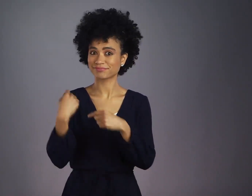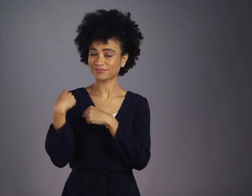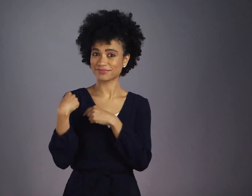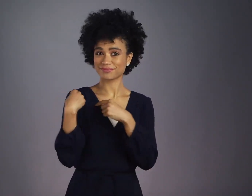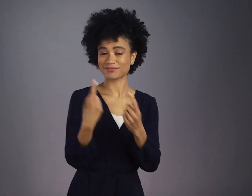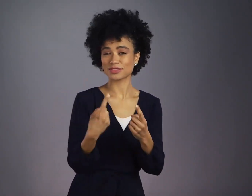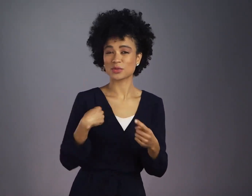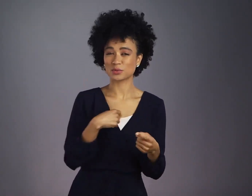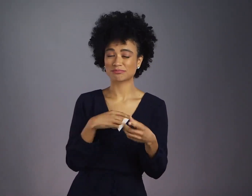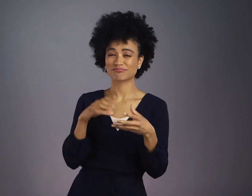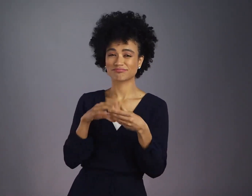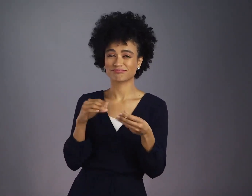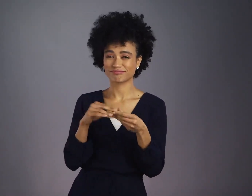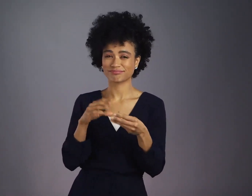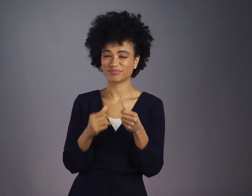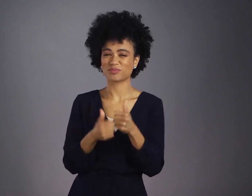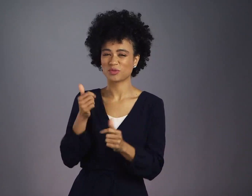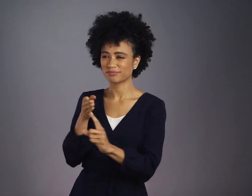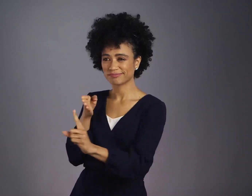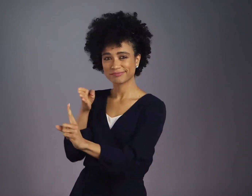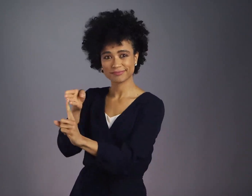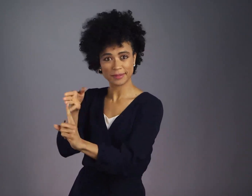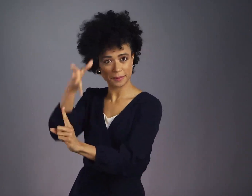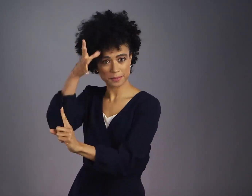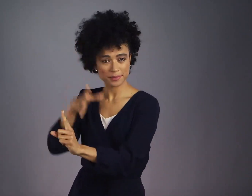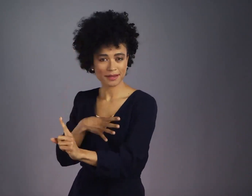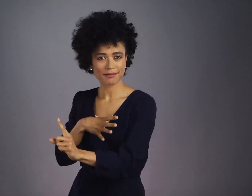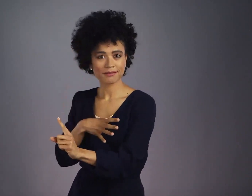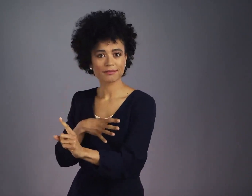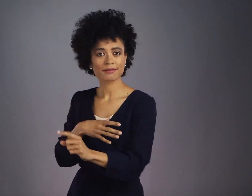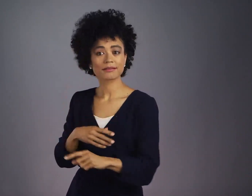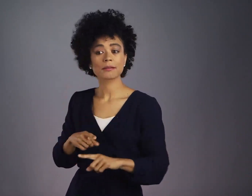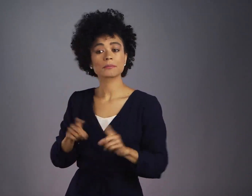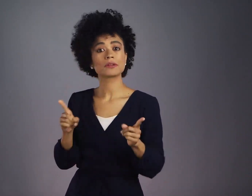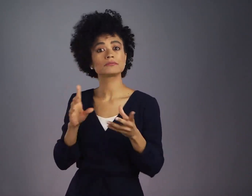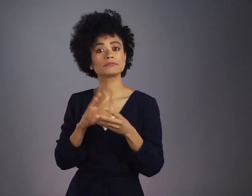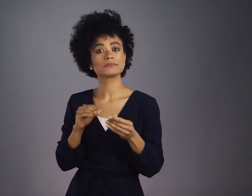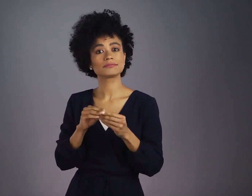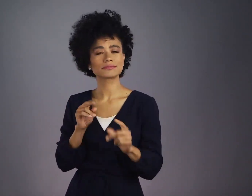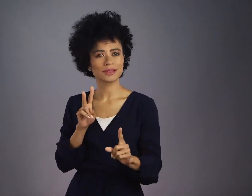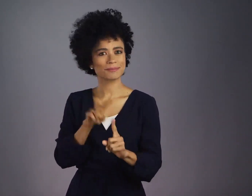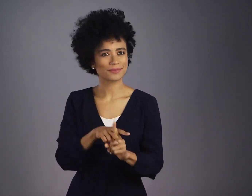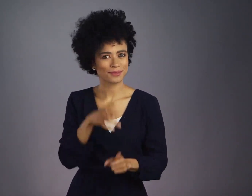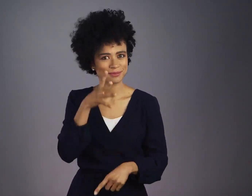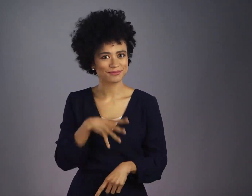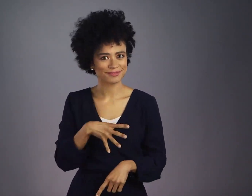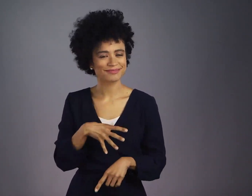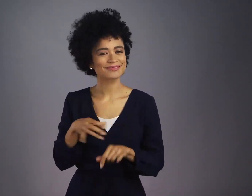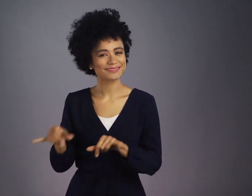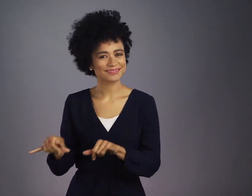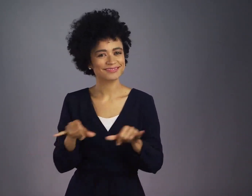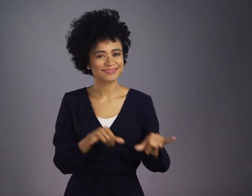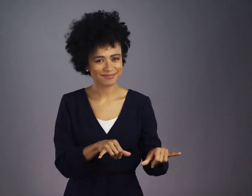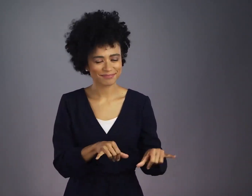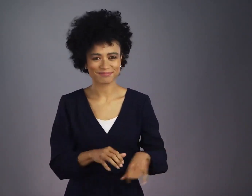With few exceptions, our book thus far has spoken of men. But what we have said applies quite as much to women.